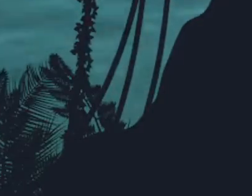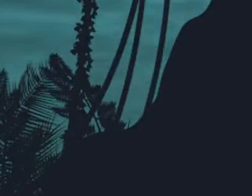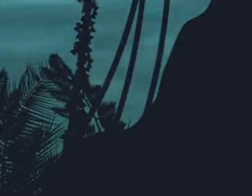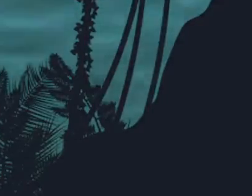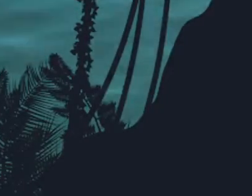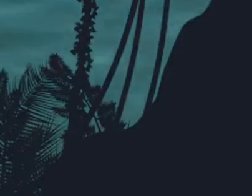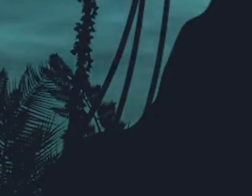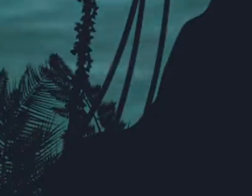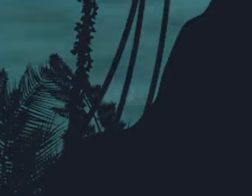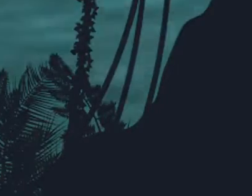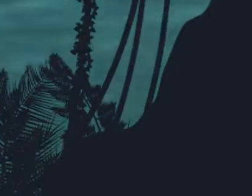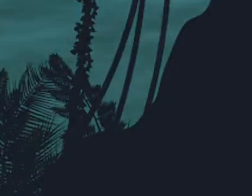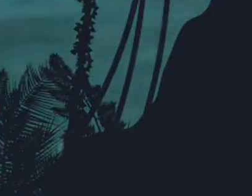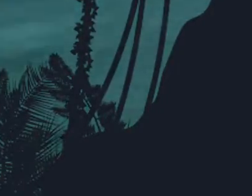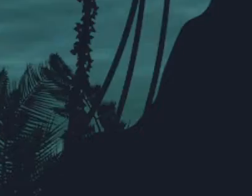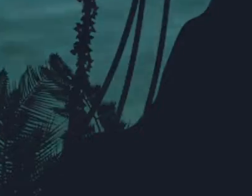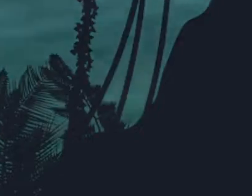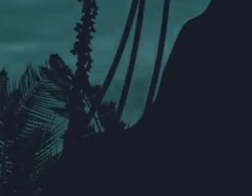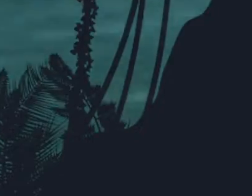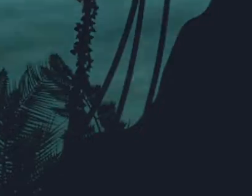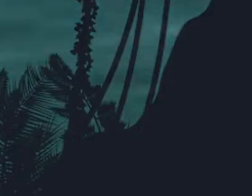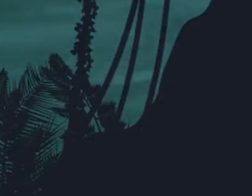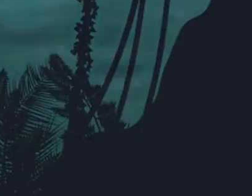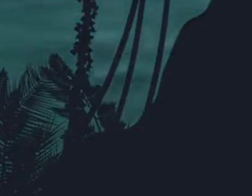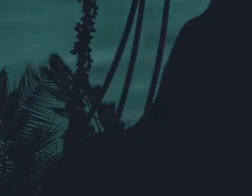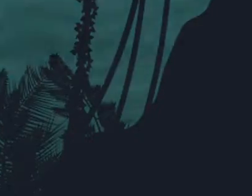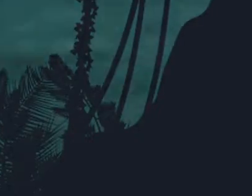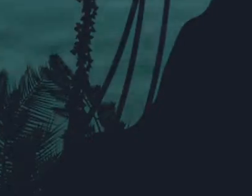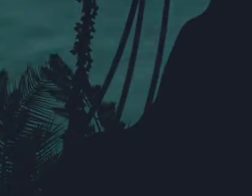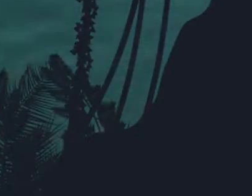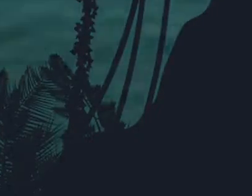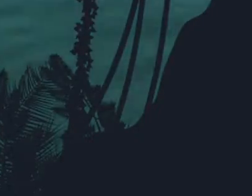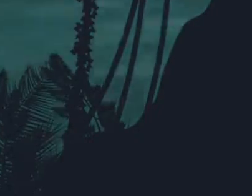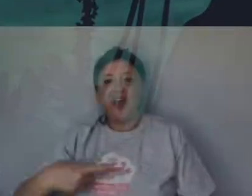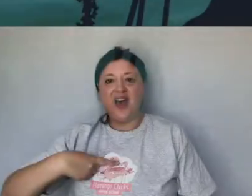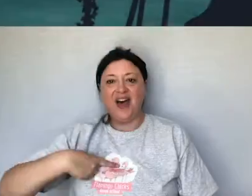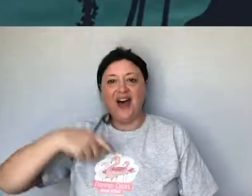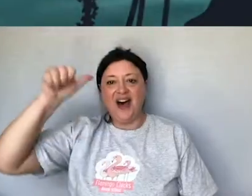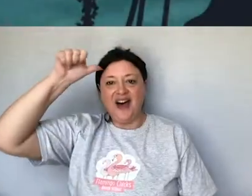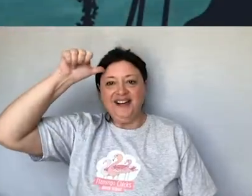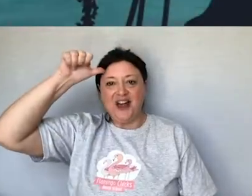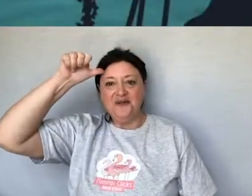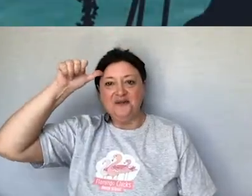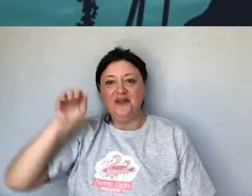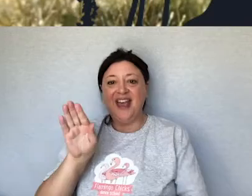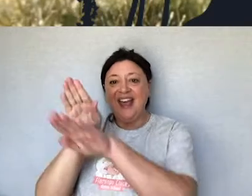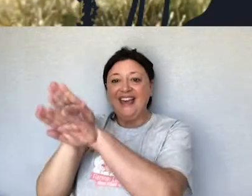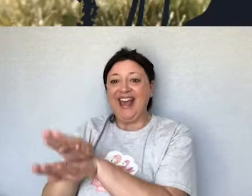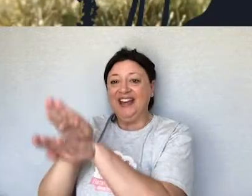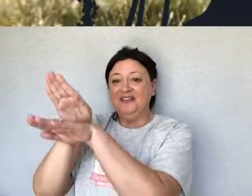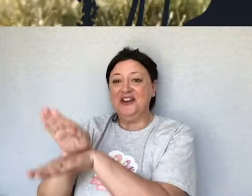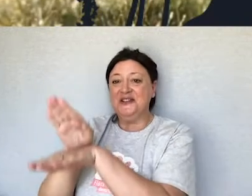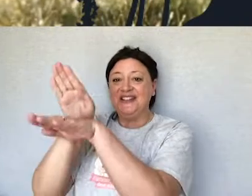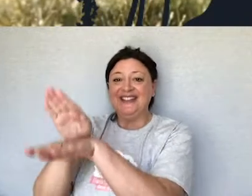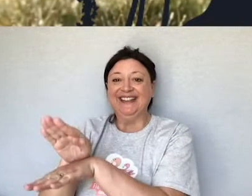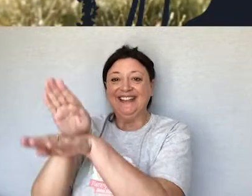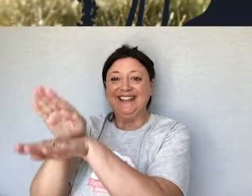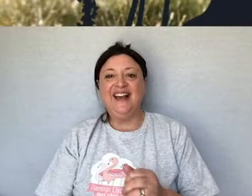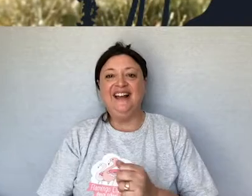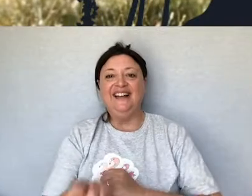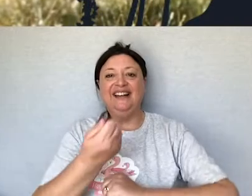teachers into swans. What animal shall we turn our friends into? I know, kangaroos! Let's become